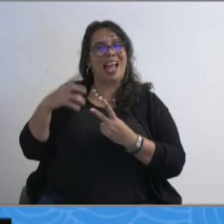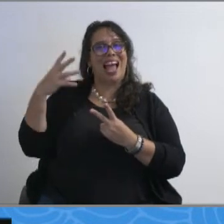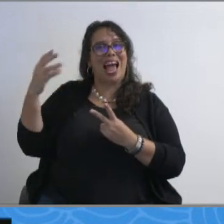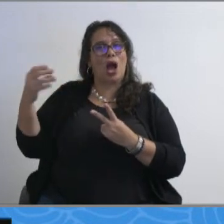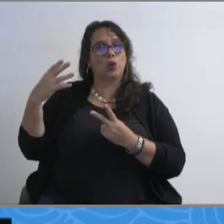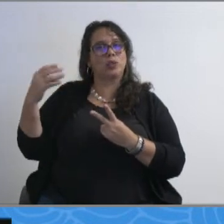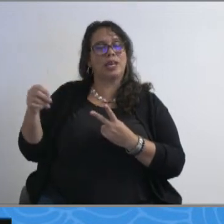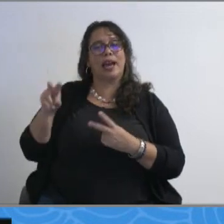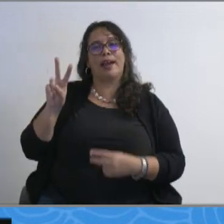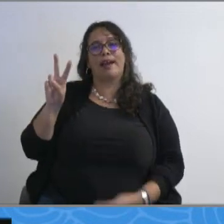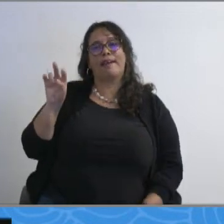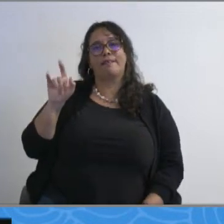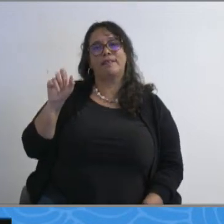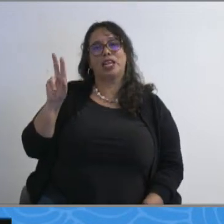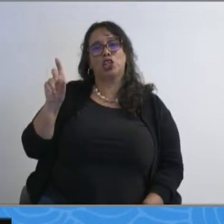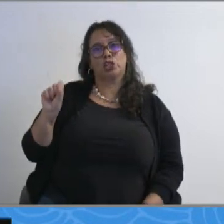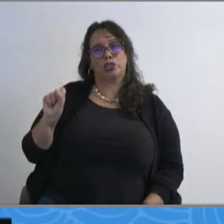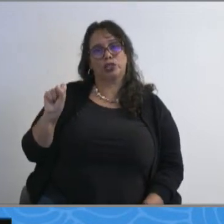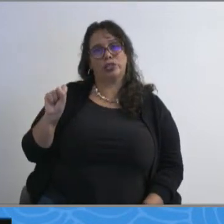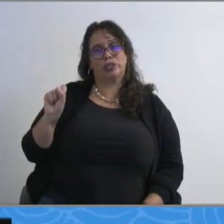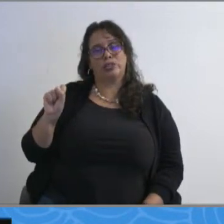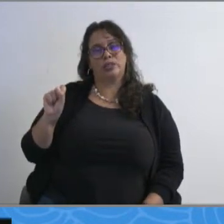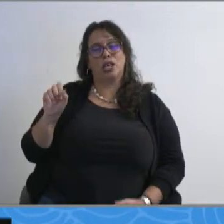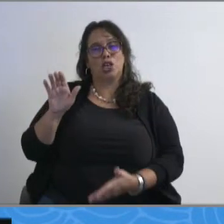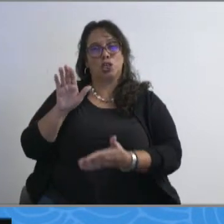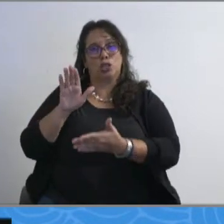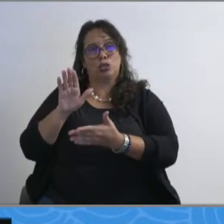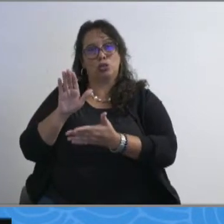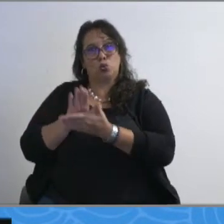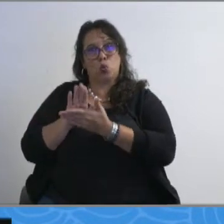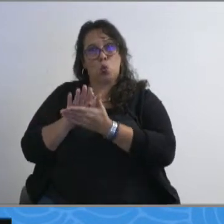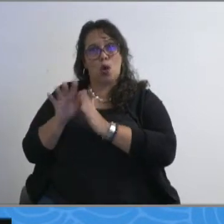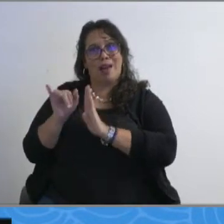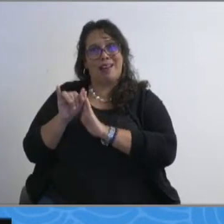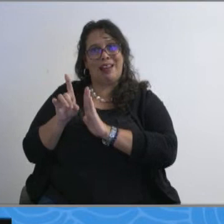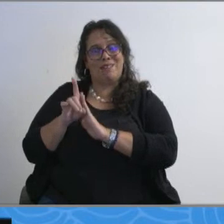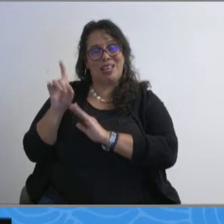So, this looks like the school identifies a need,